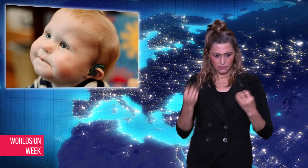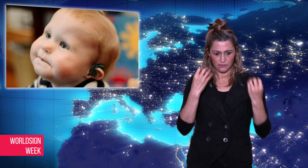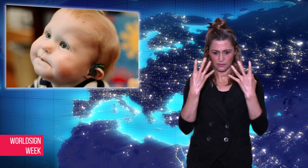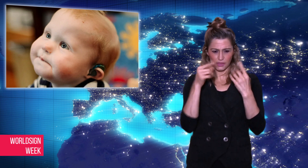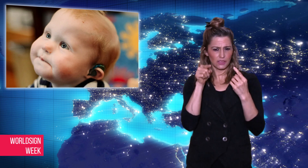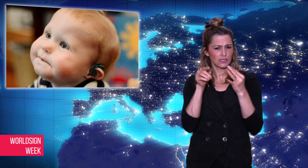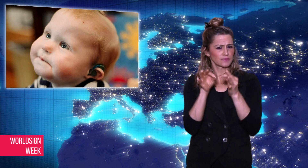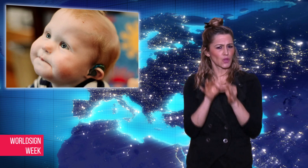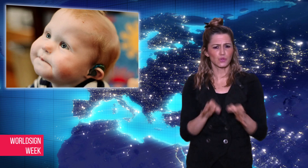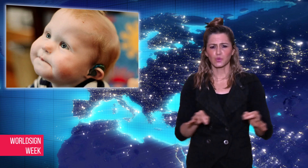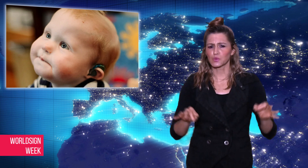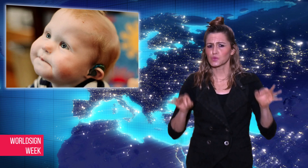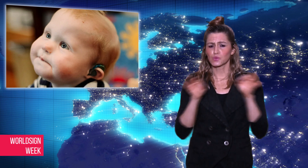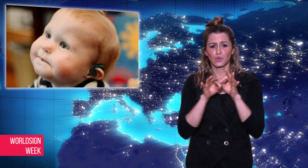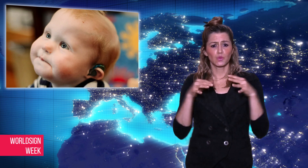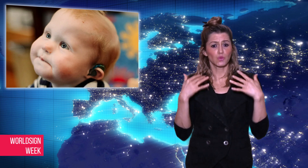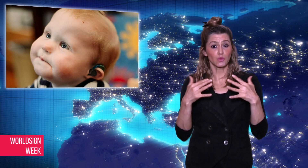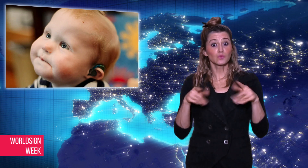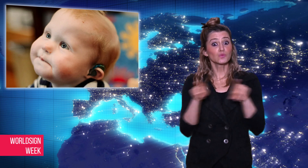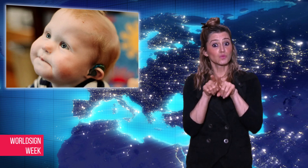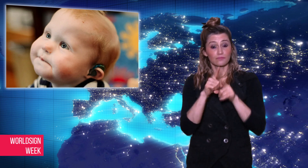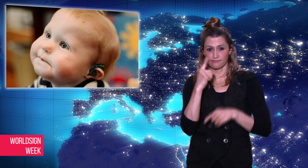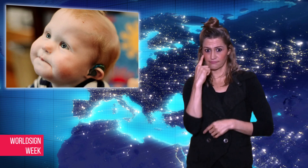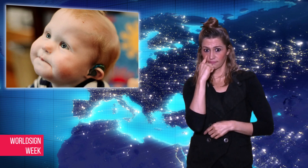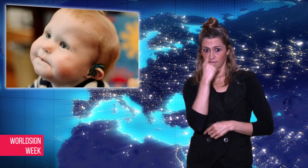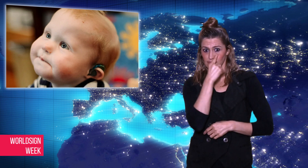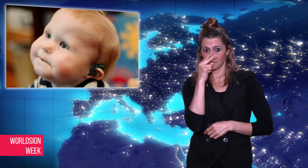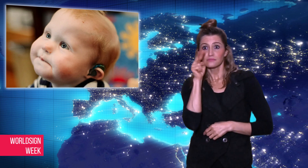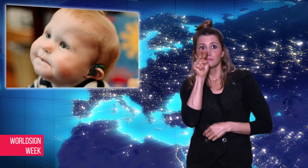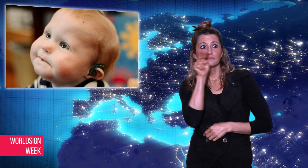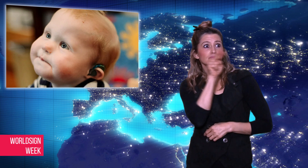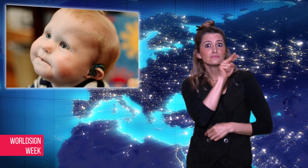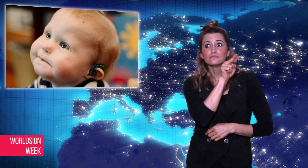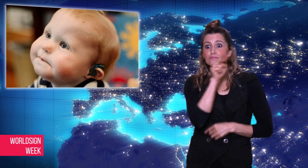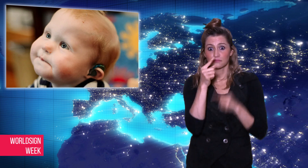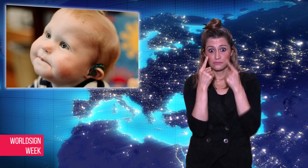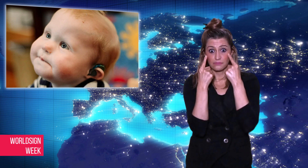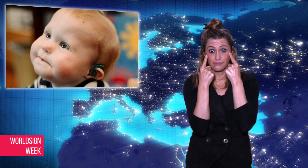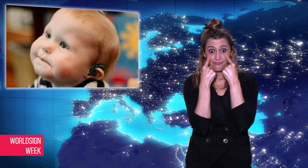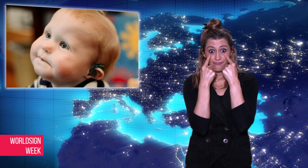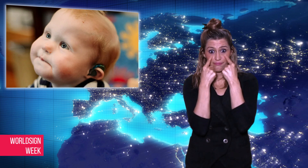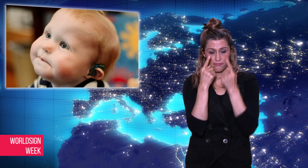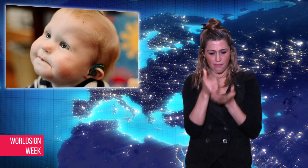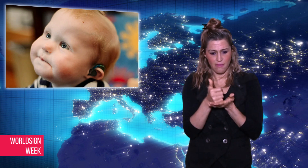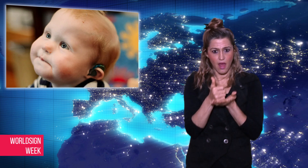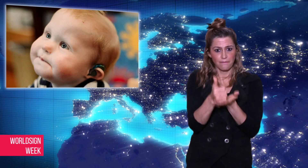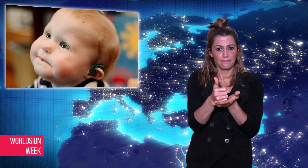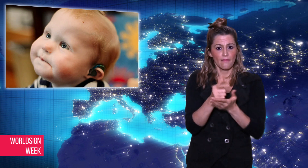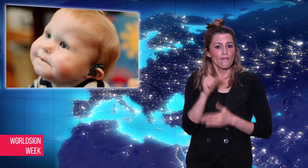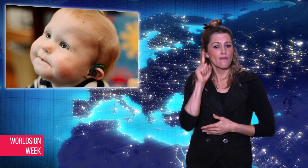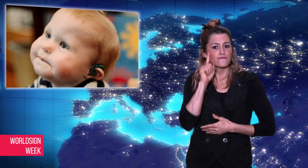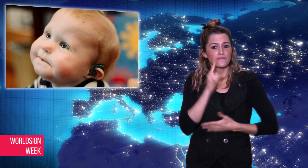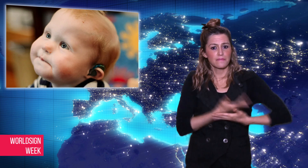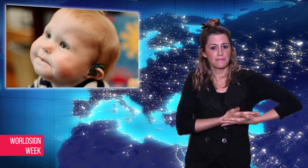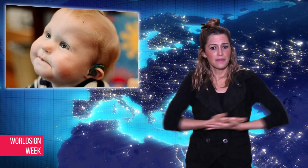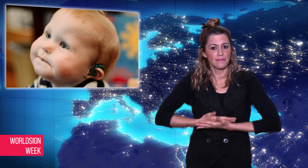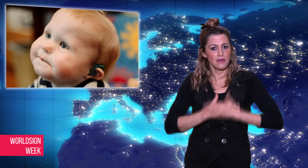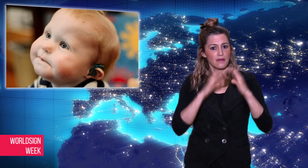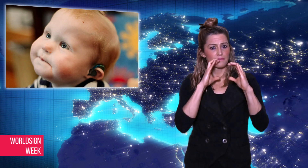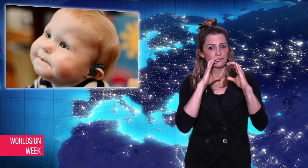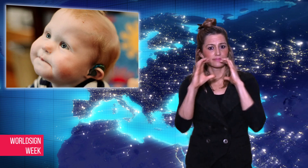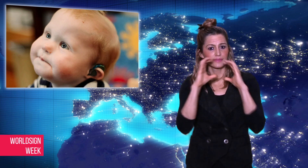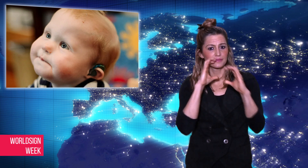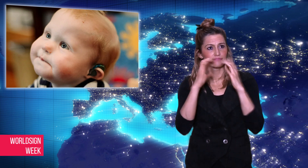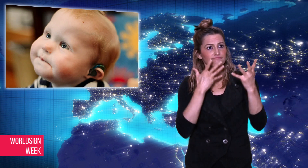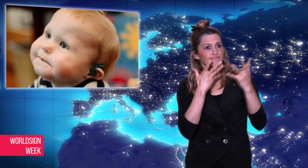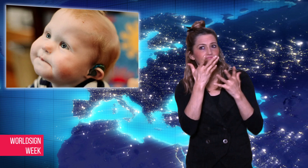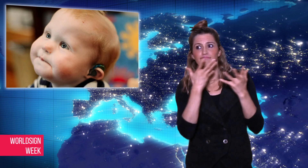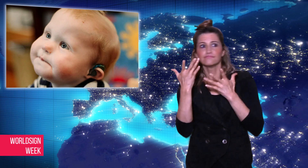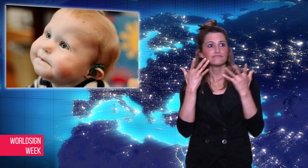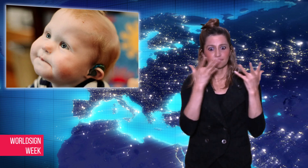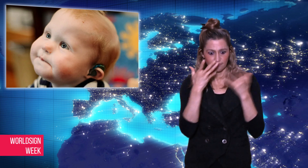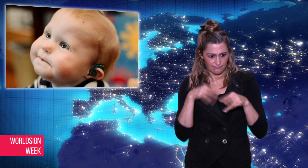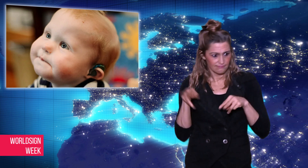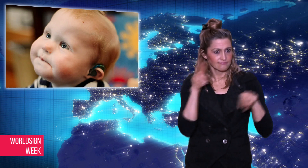infants relied primarily on visual cues, and eye gaze